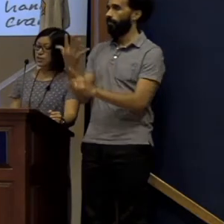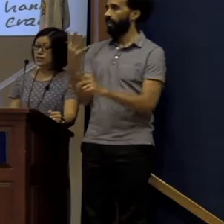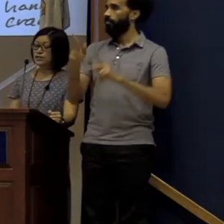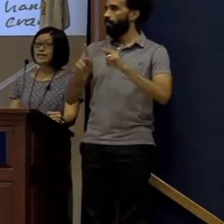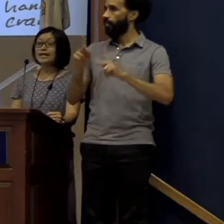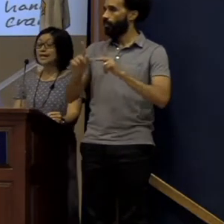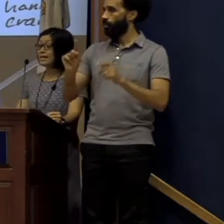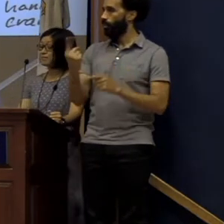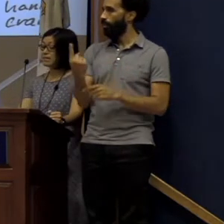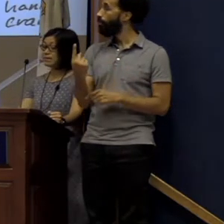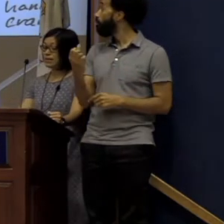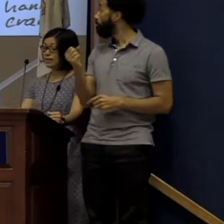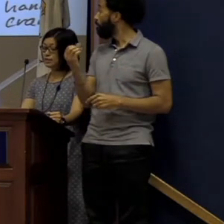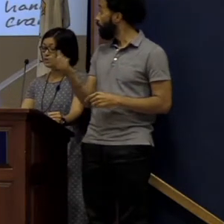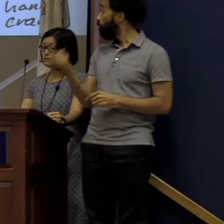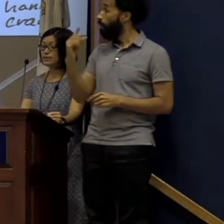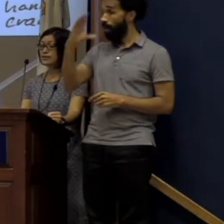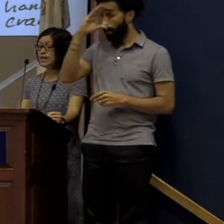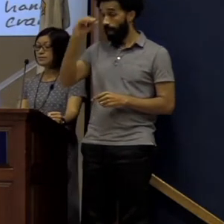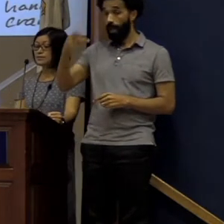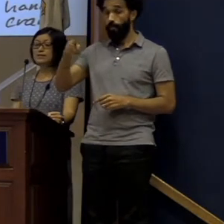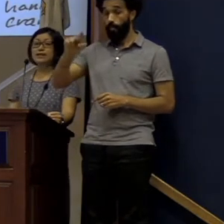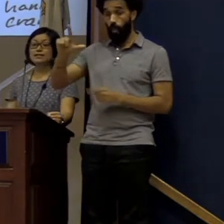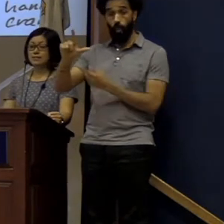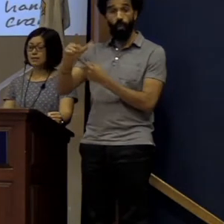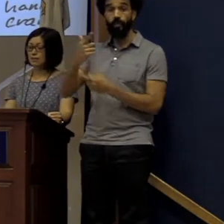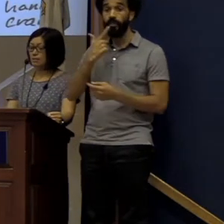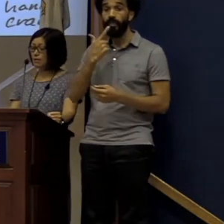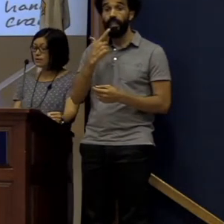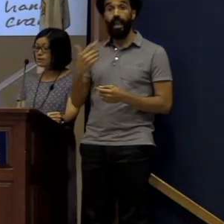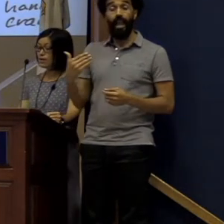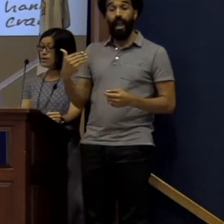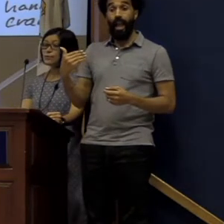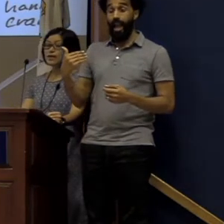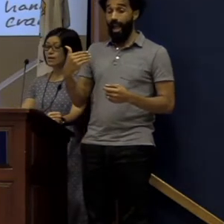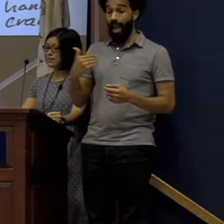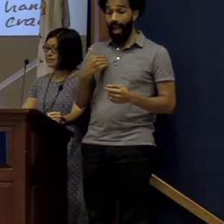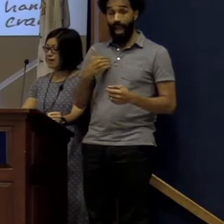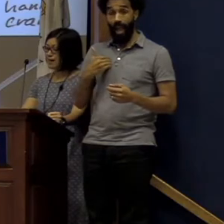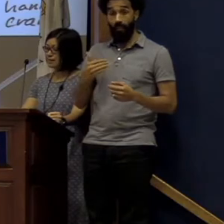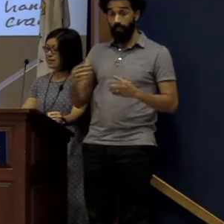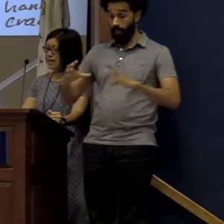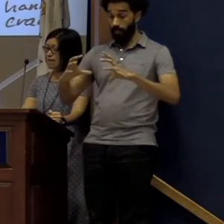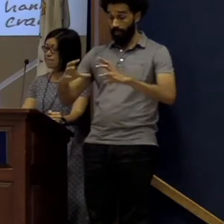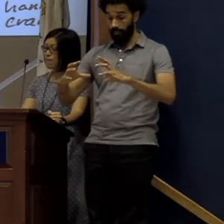that a light-up bingo cage with the names of the classmates on the balls would help his class have more